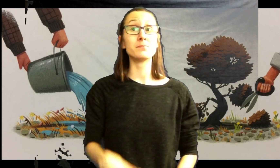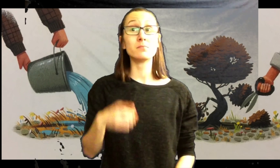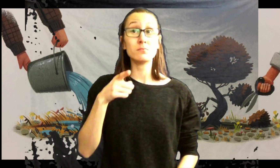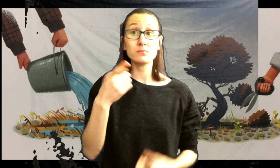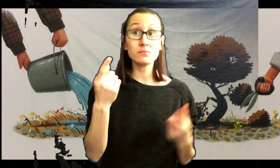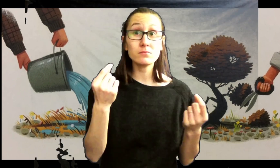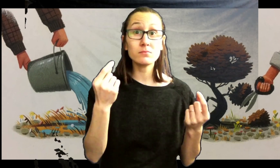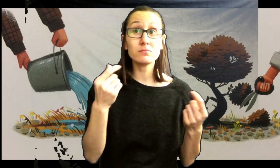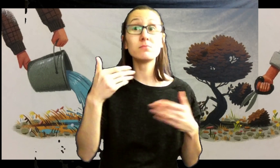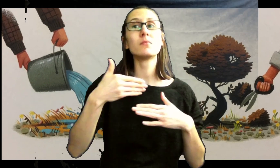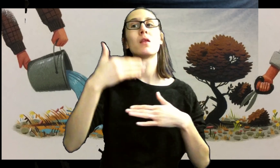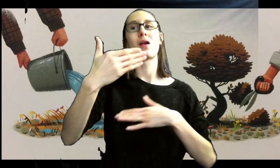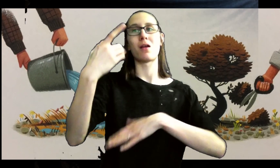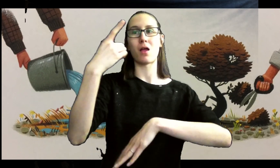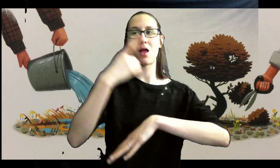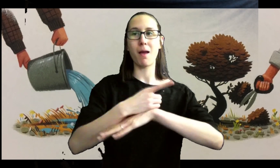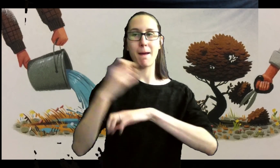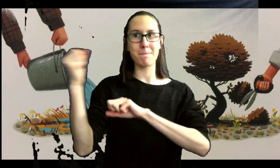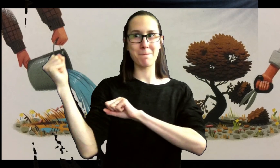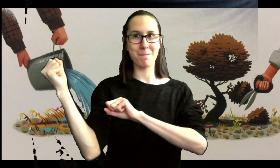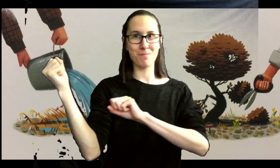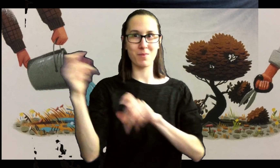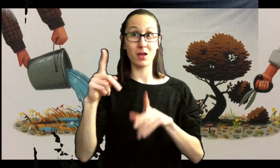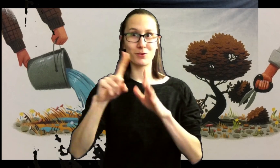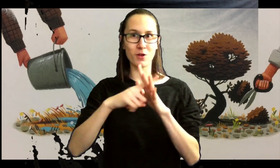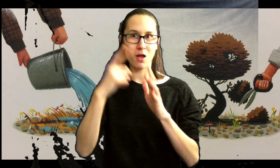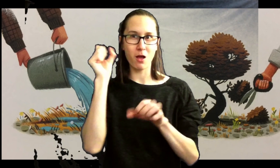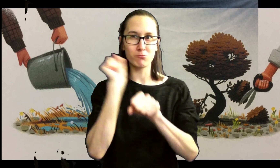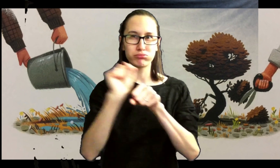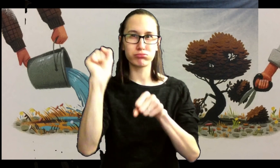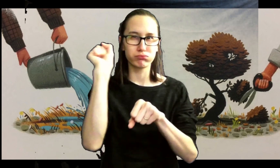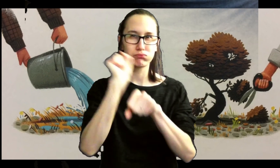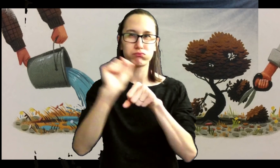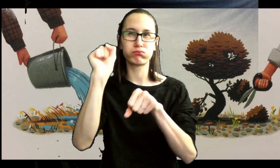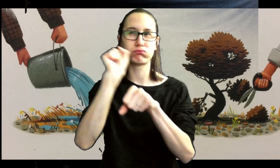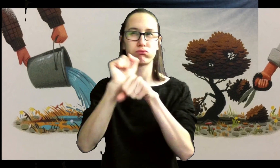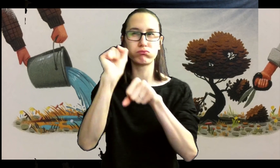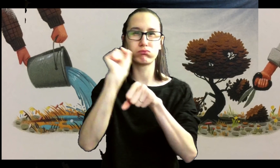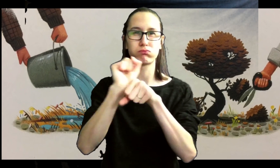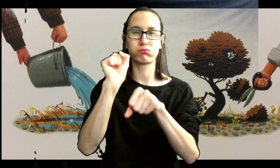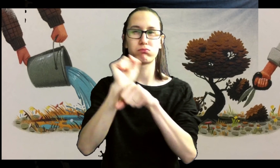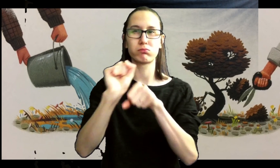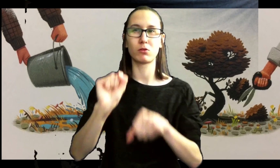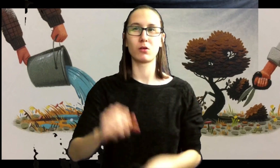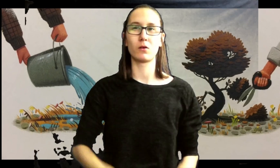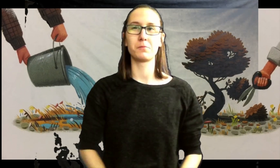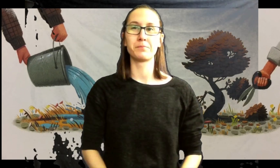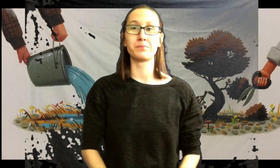So he returned to the railway the very next day and got to work.